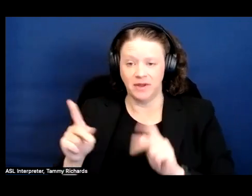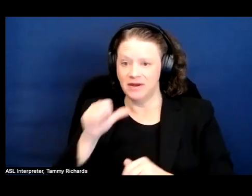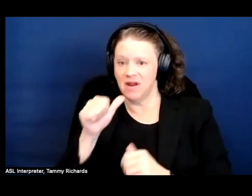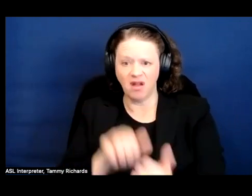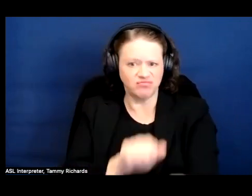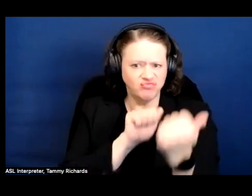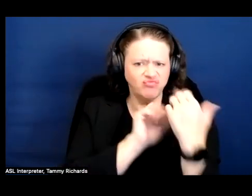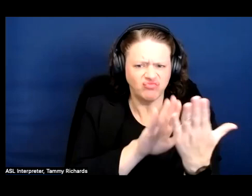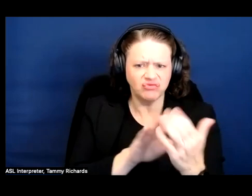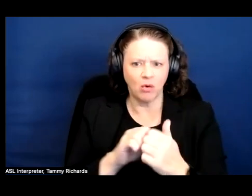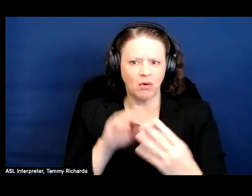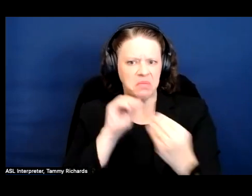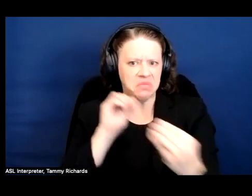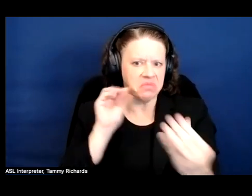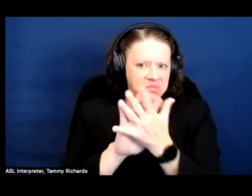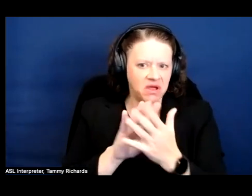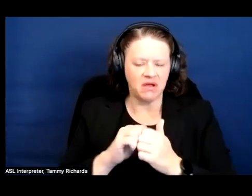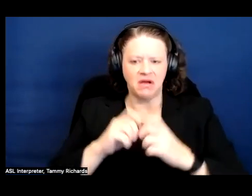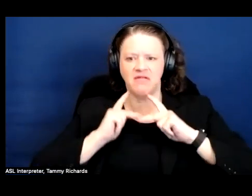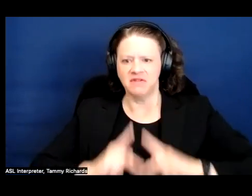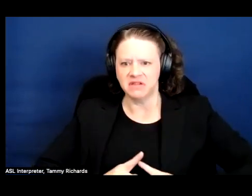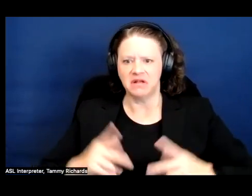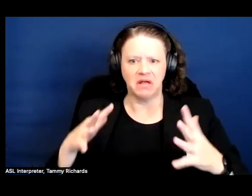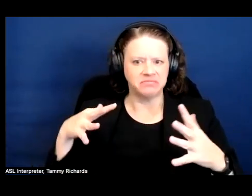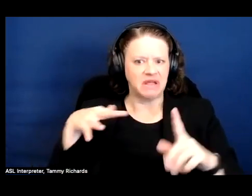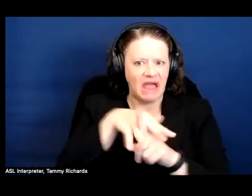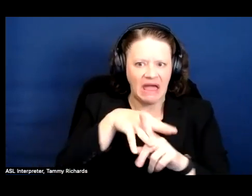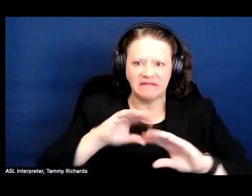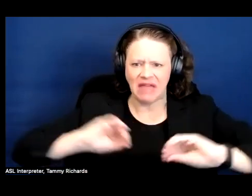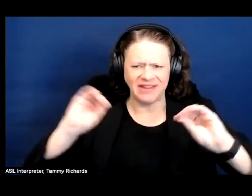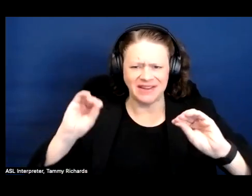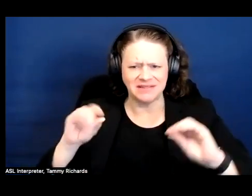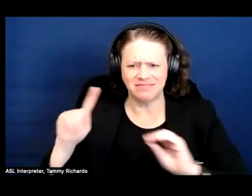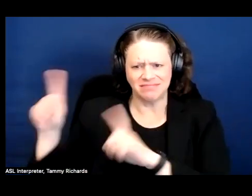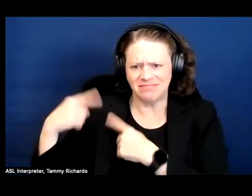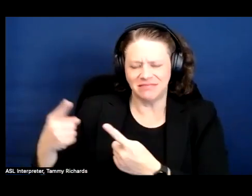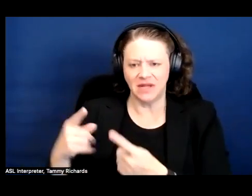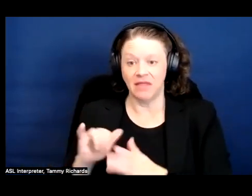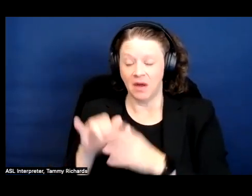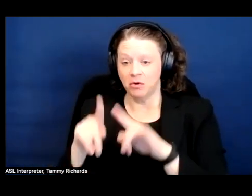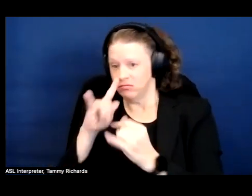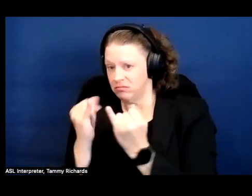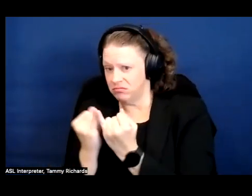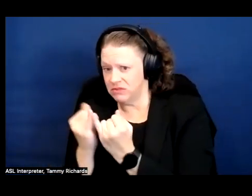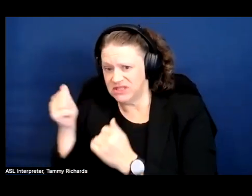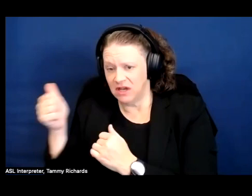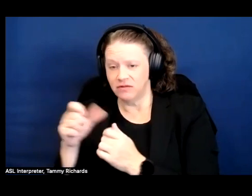including additional security deposits or liability insurance for someone having an assistance dog with them in their housing.